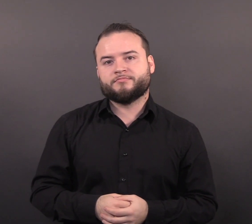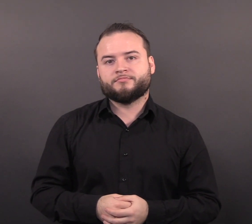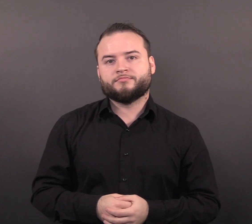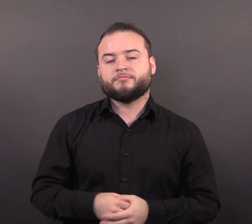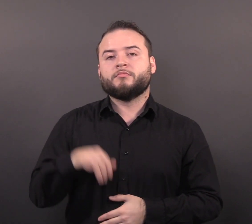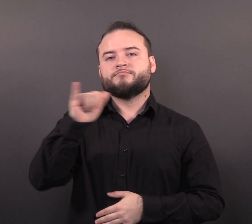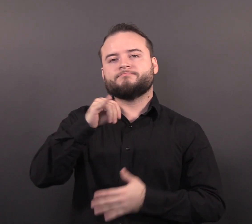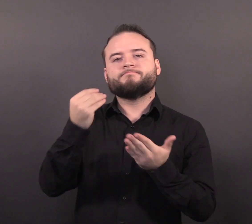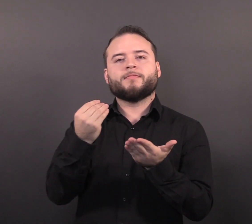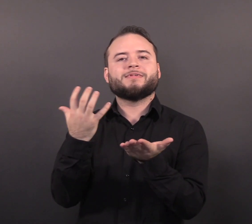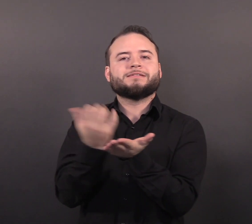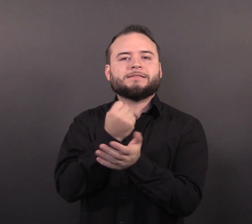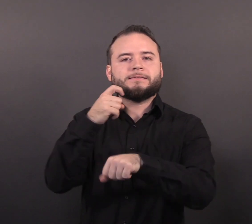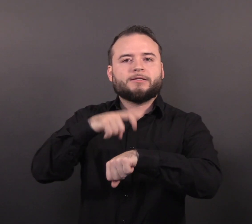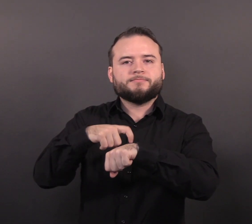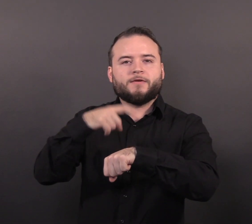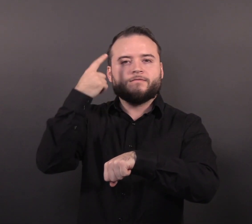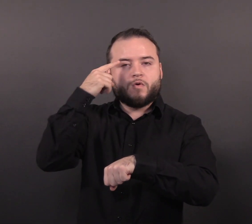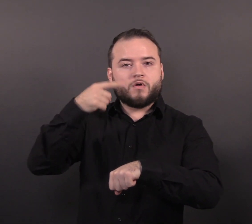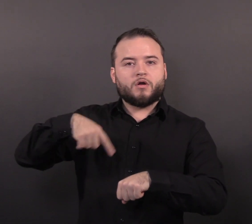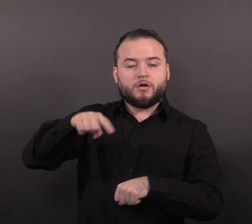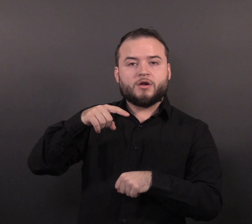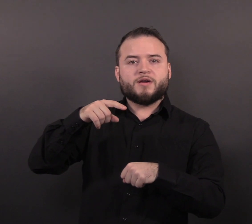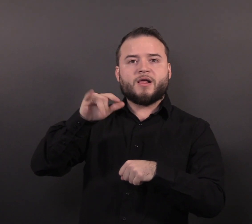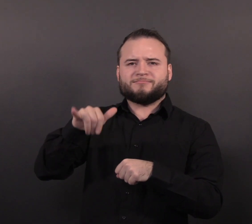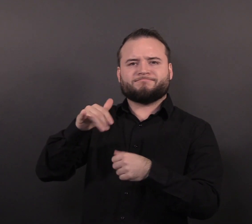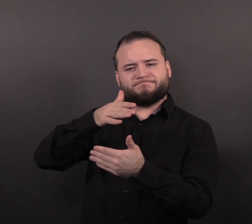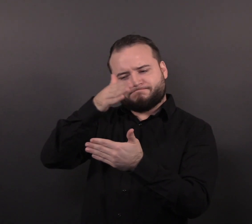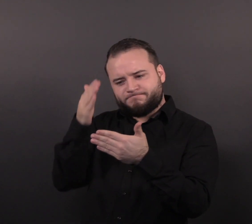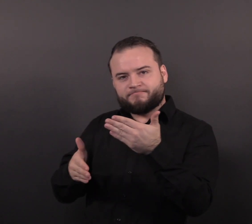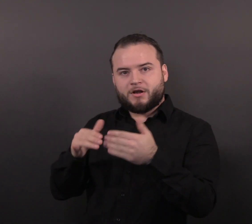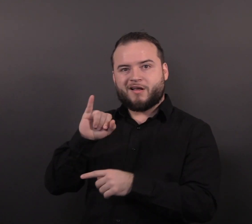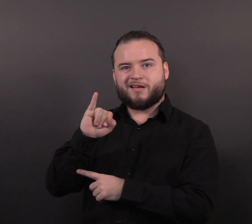and to update WHO publications. •